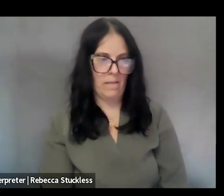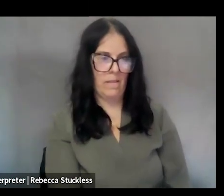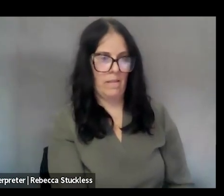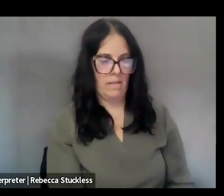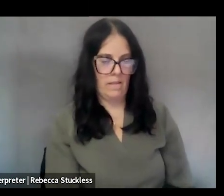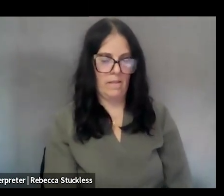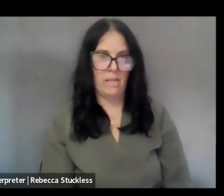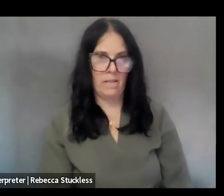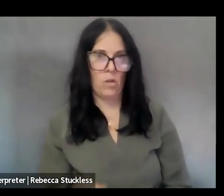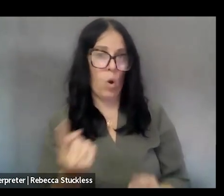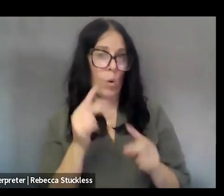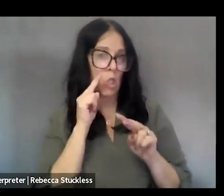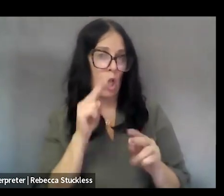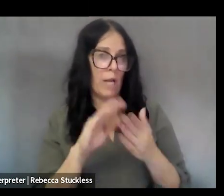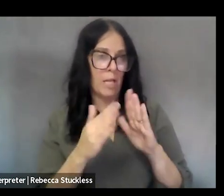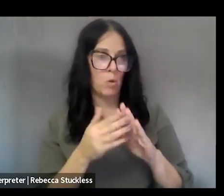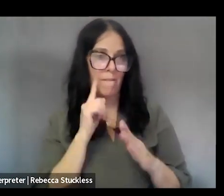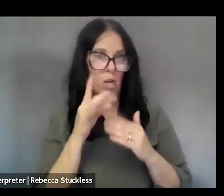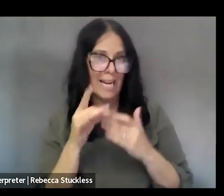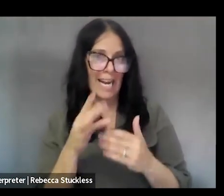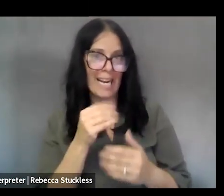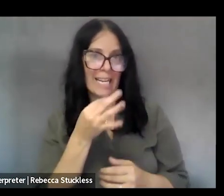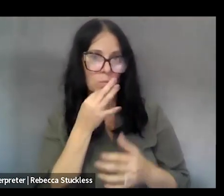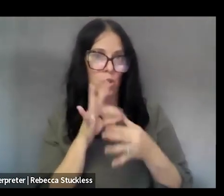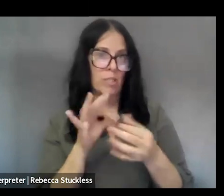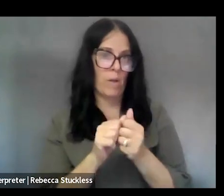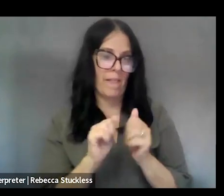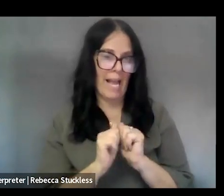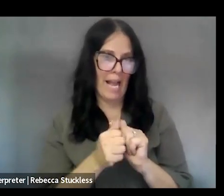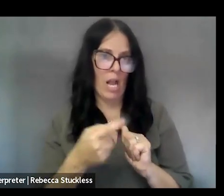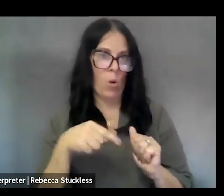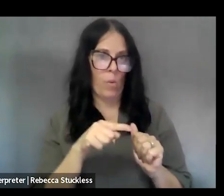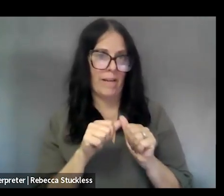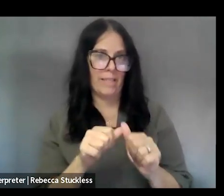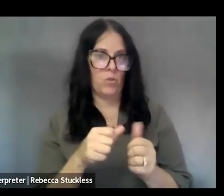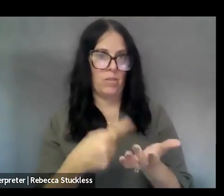always looking to the community for guidance and expertise on how we continue to talk about these